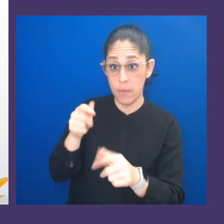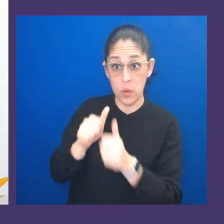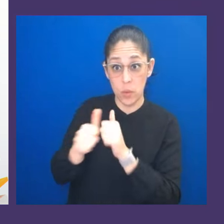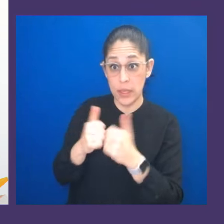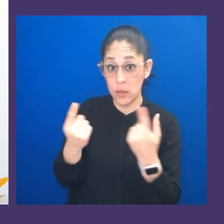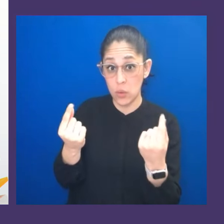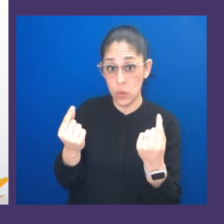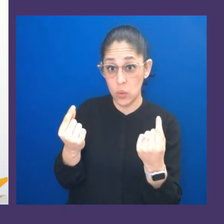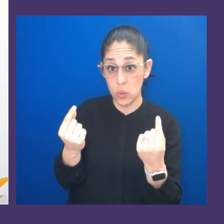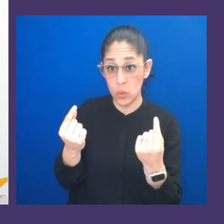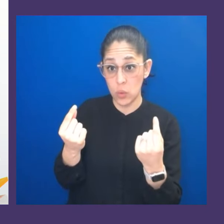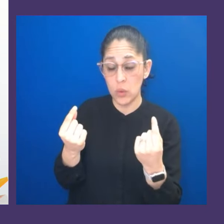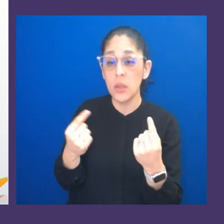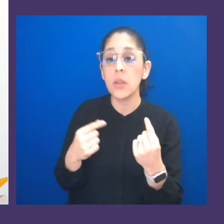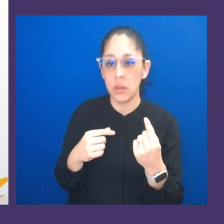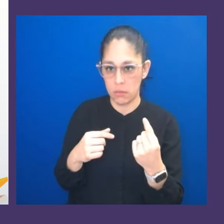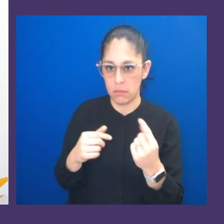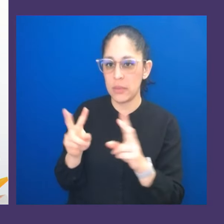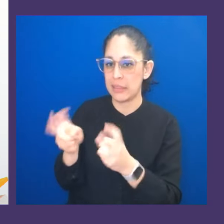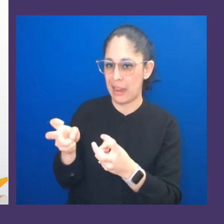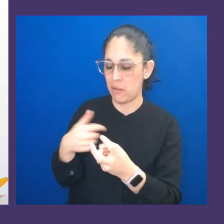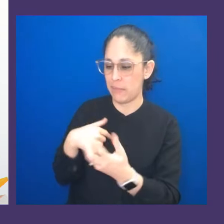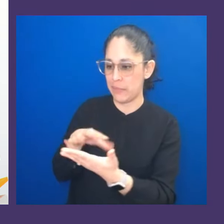Copy the title,